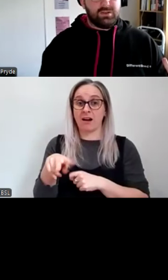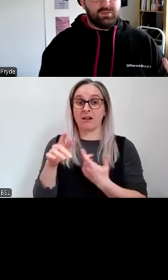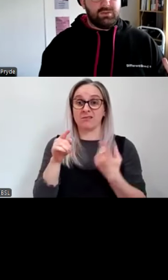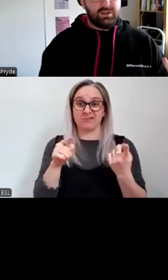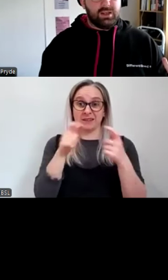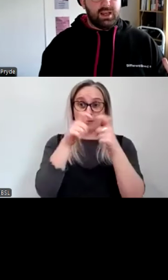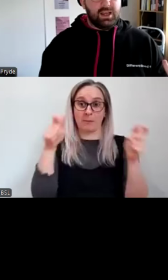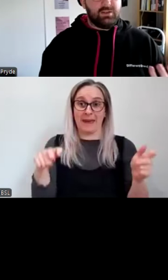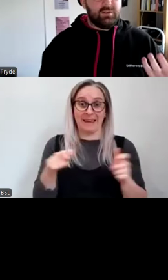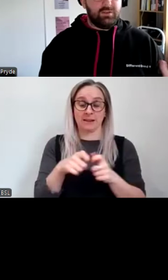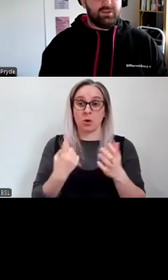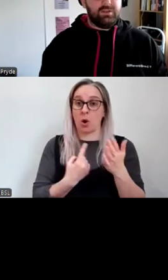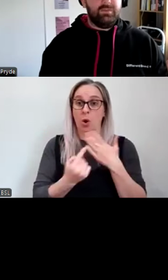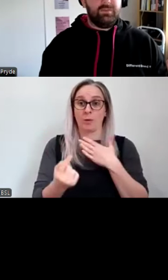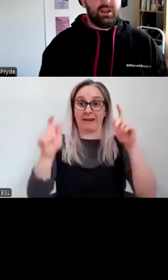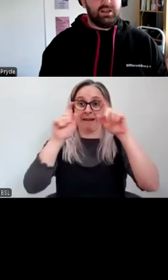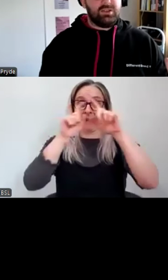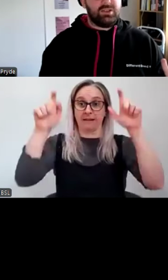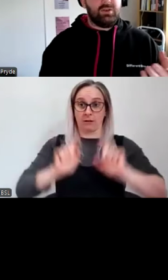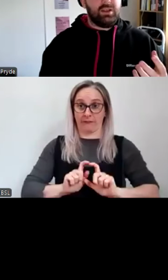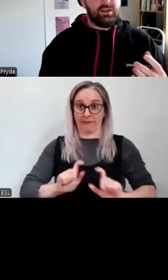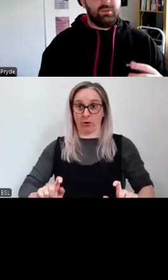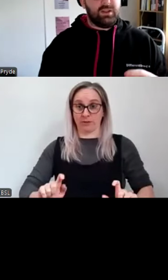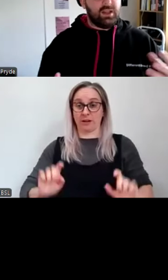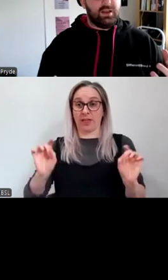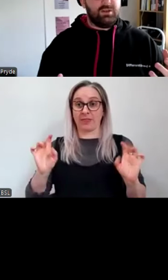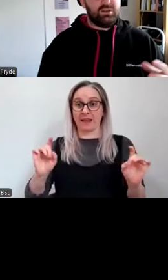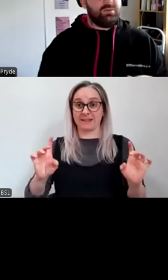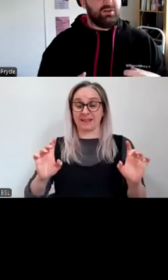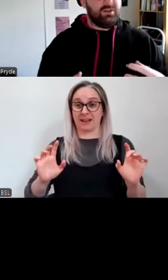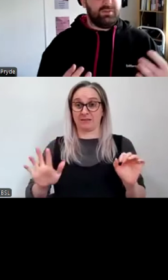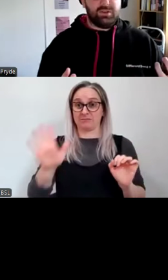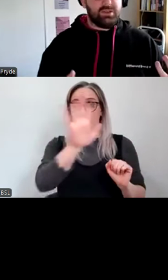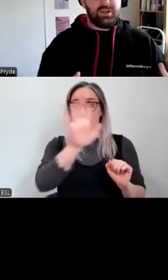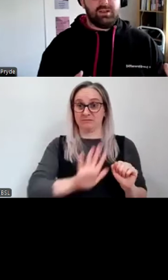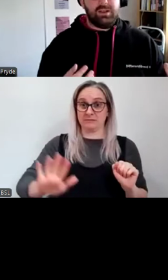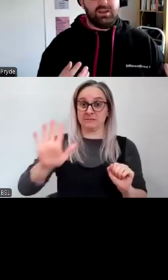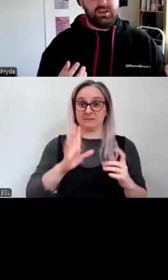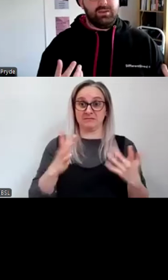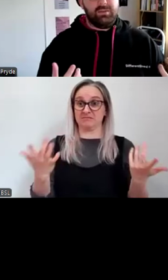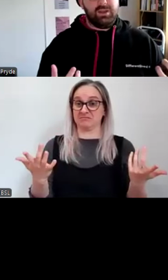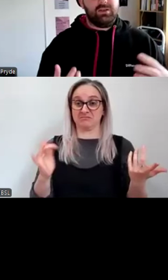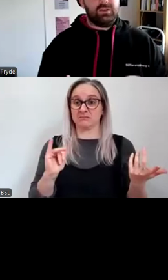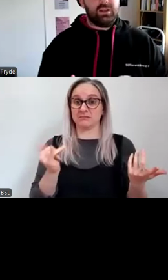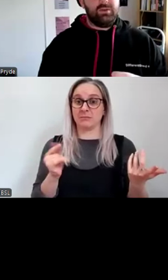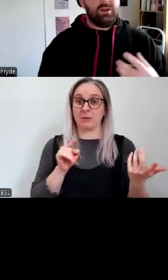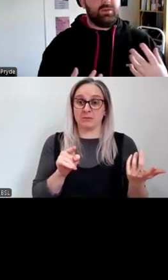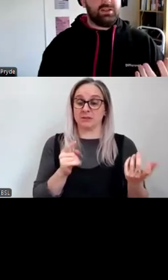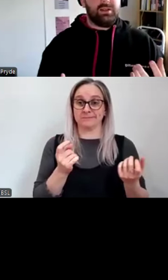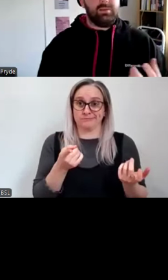there's only really a header and a footer. Then it's just content within that, which they will probably presume as being the main content, but we are missing